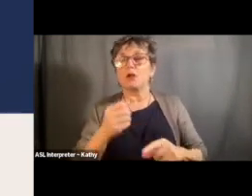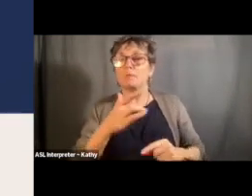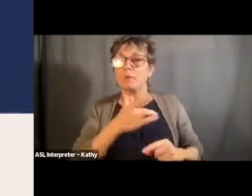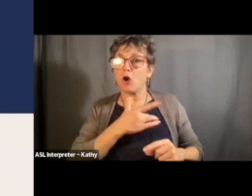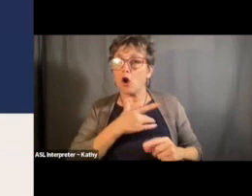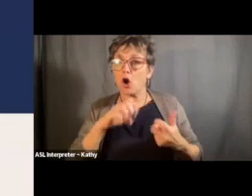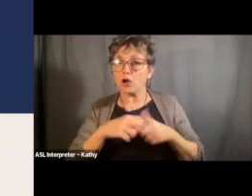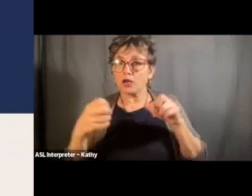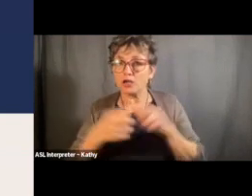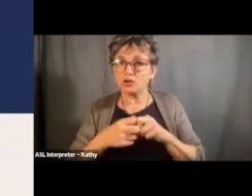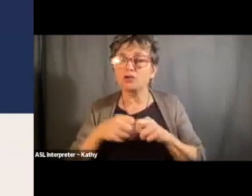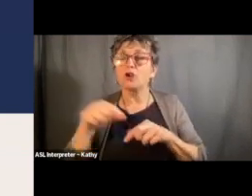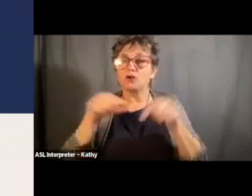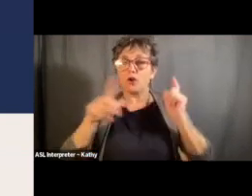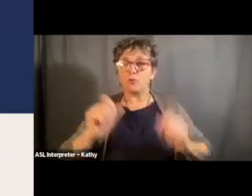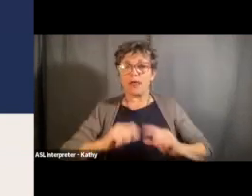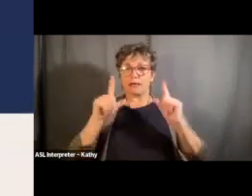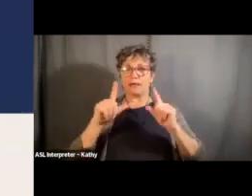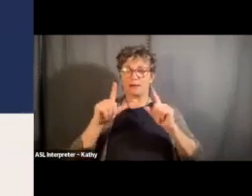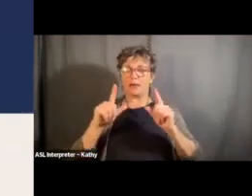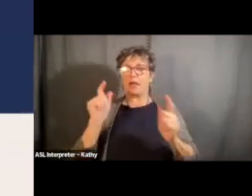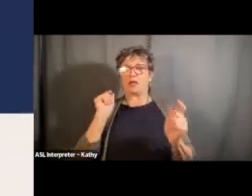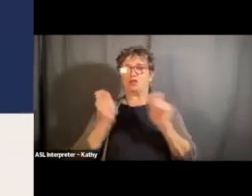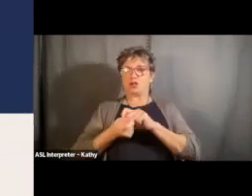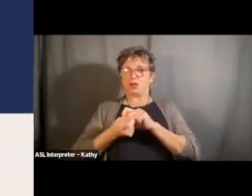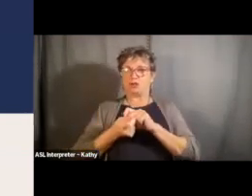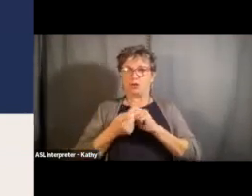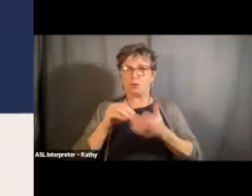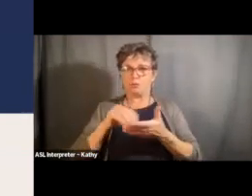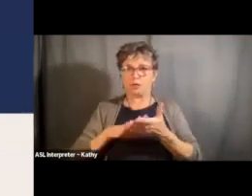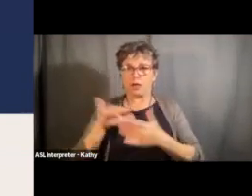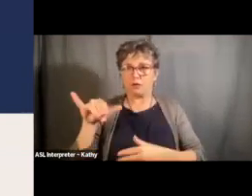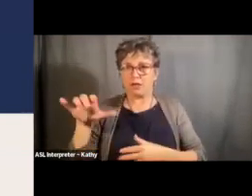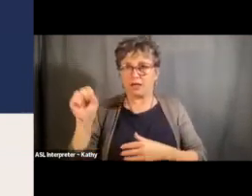change that, if we have an additional survey, it will be automatically added to your dashboard.